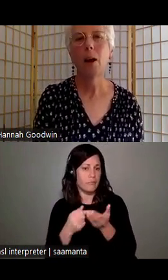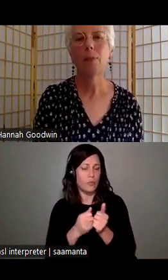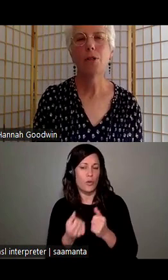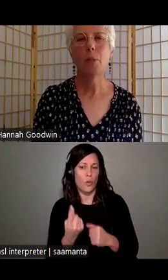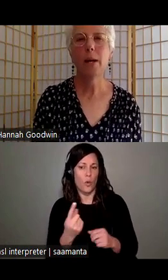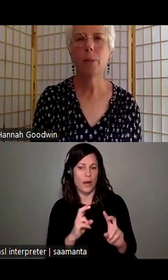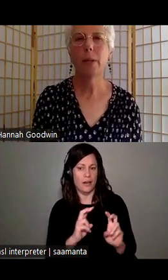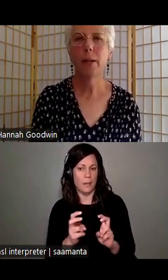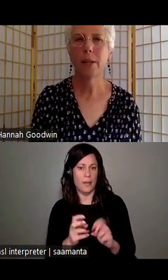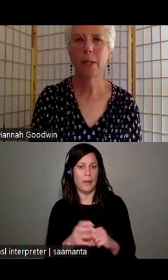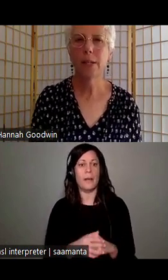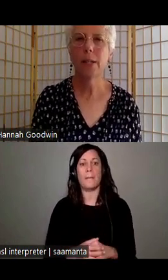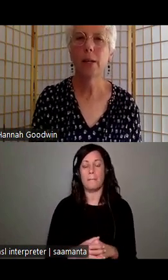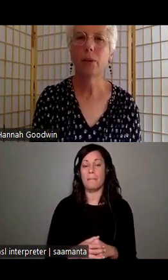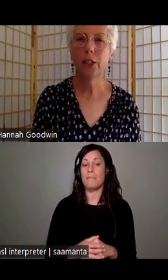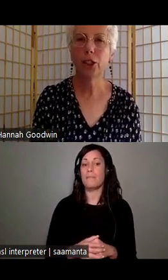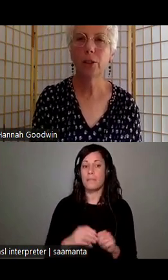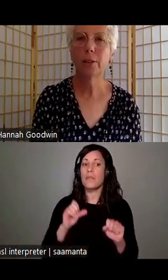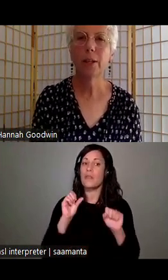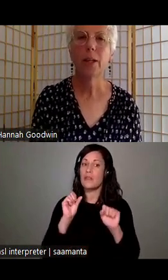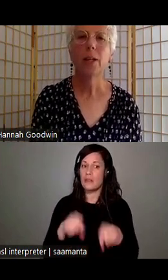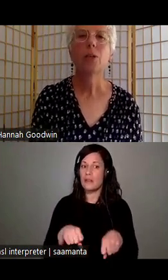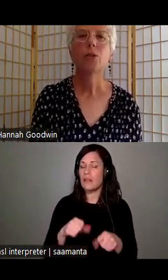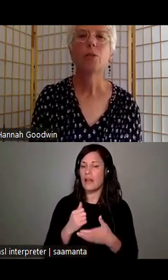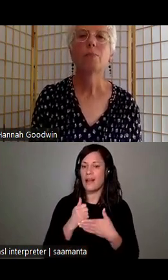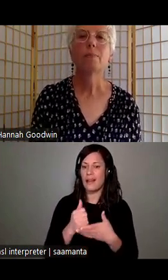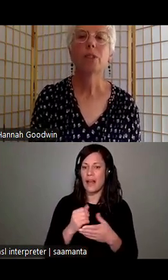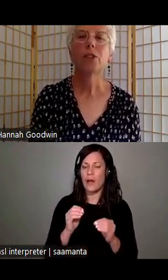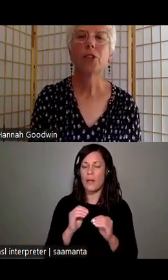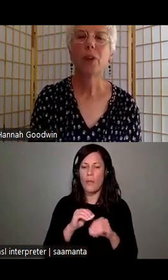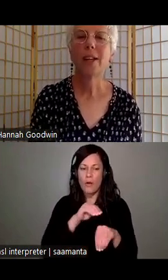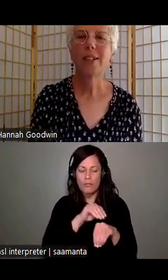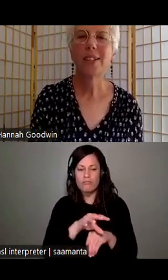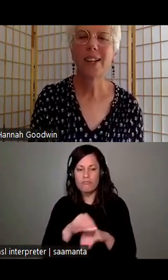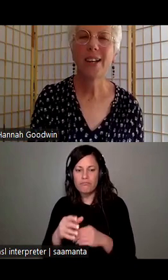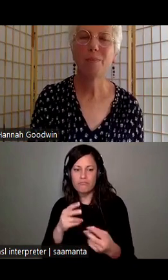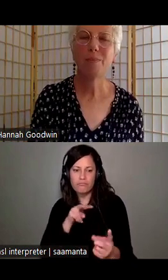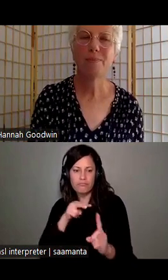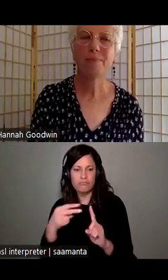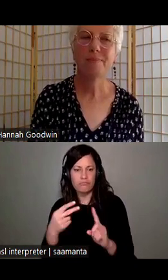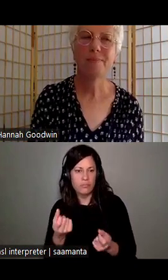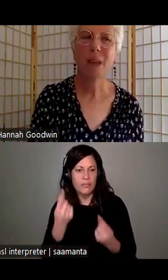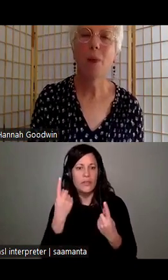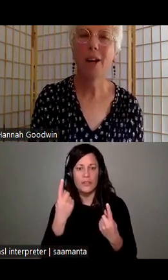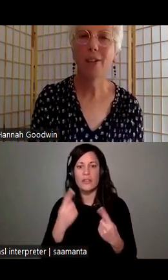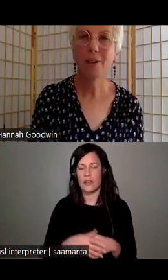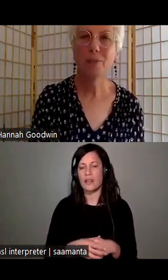It offers the possibility of extending reach, which is a great a model